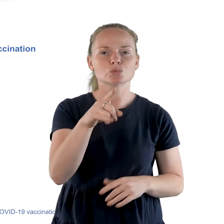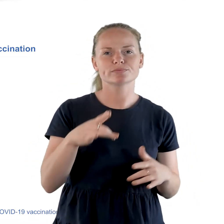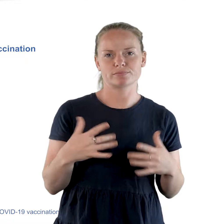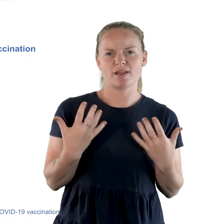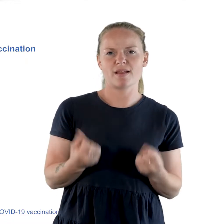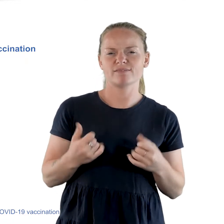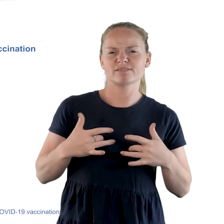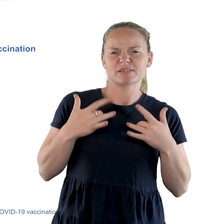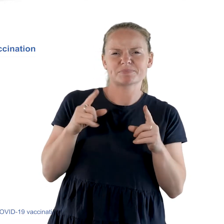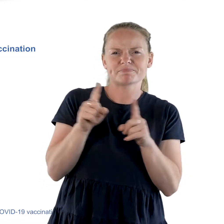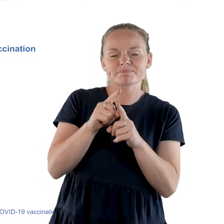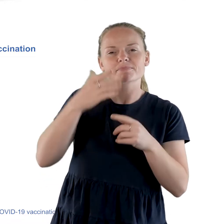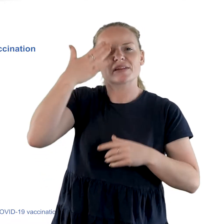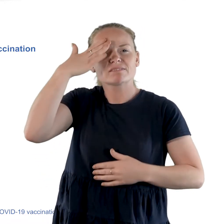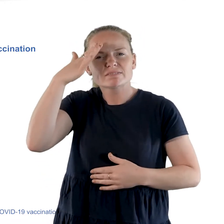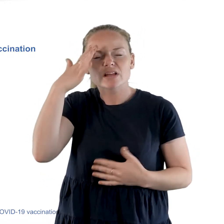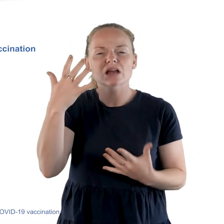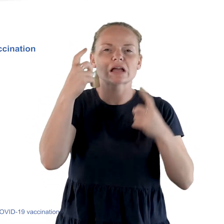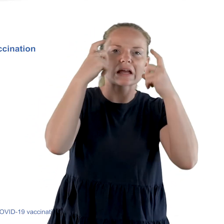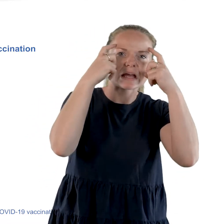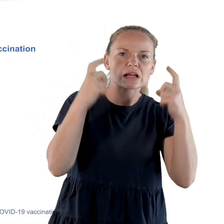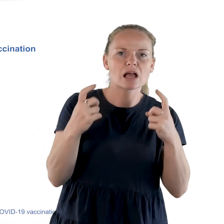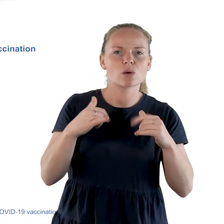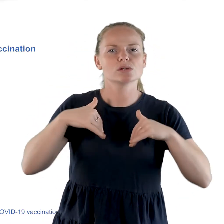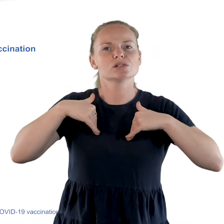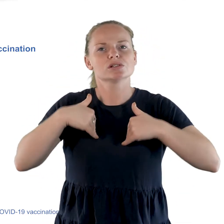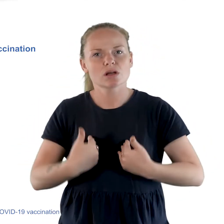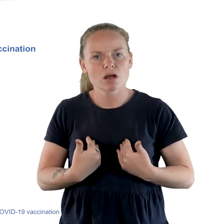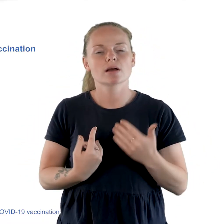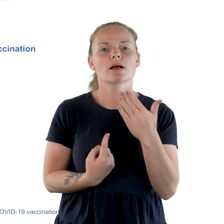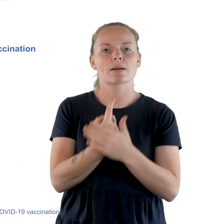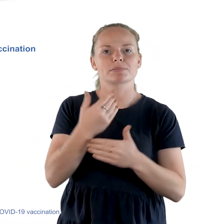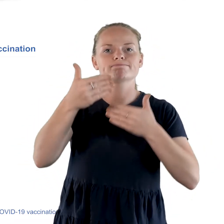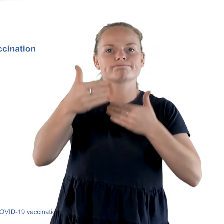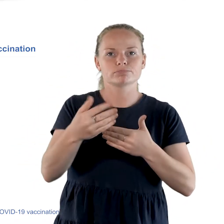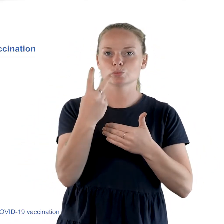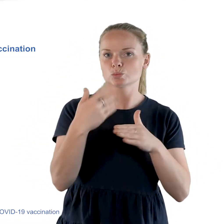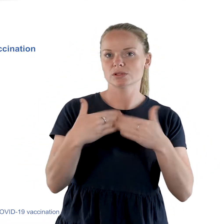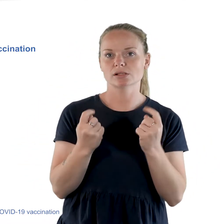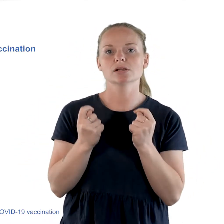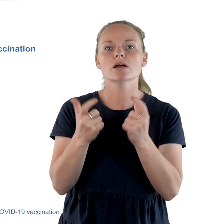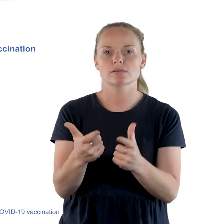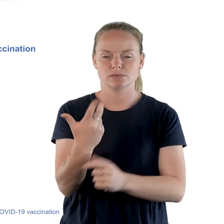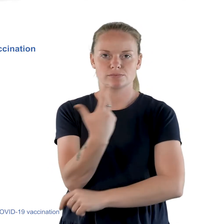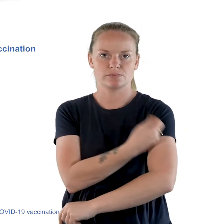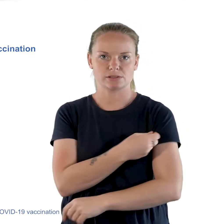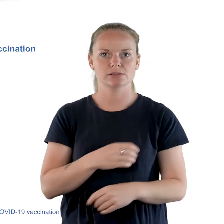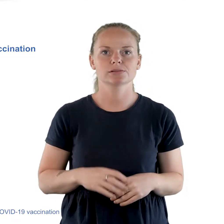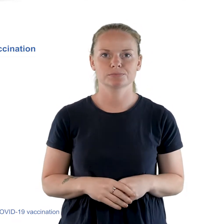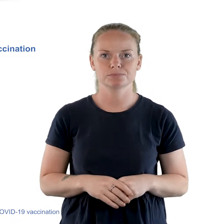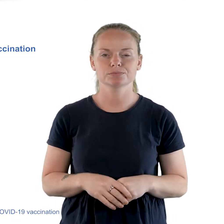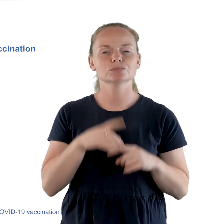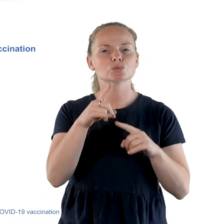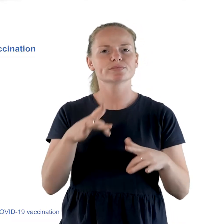if you develop general symptoms like fever, headache or tiredness in the first two days after vaccination, and